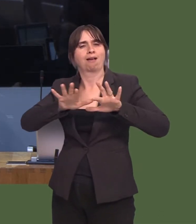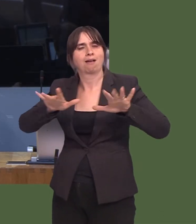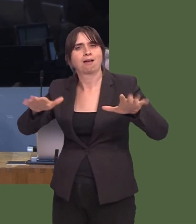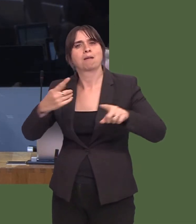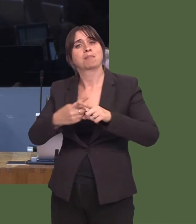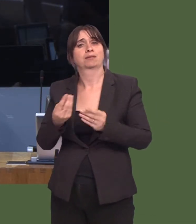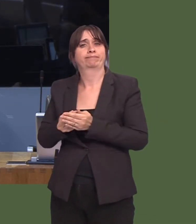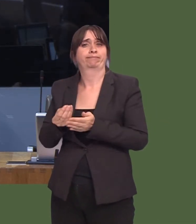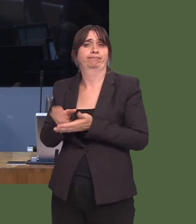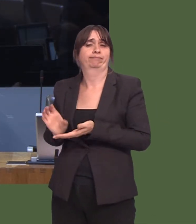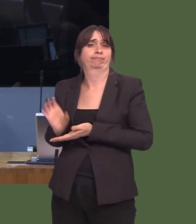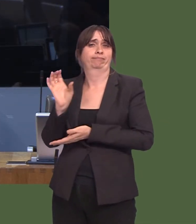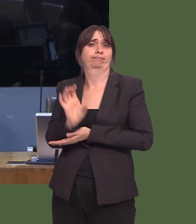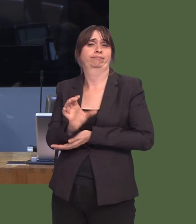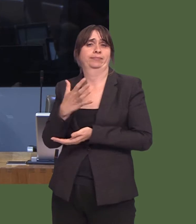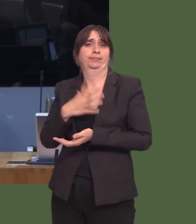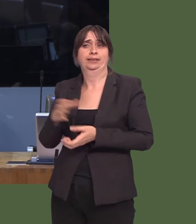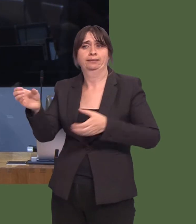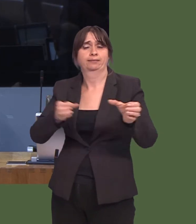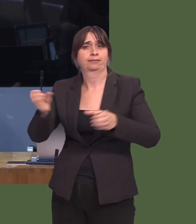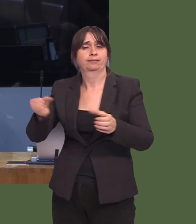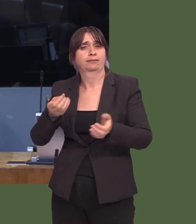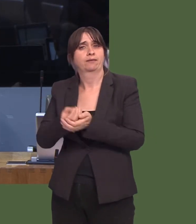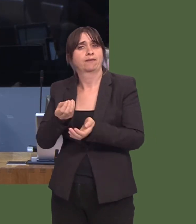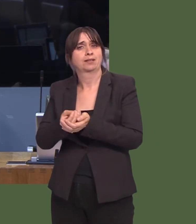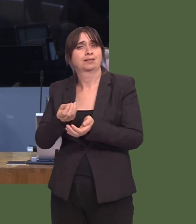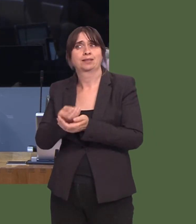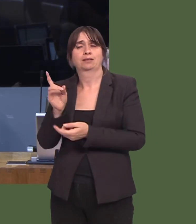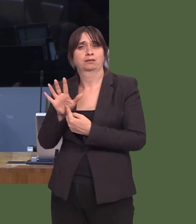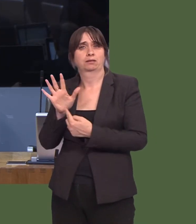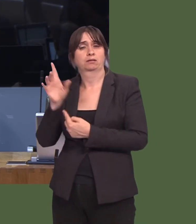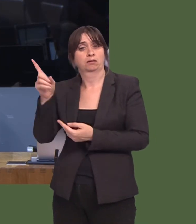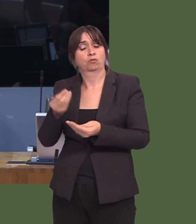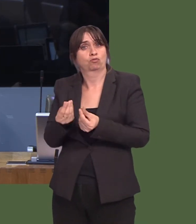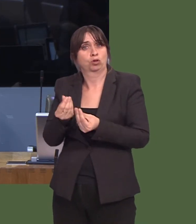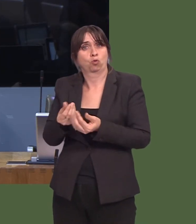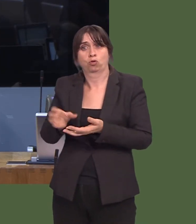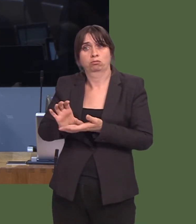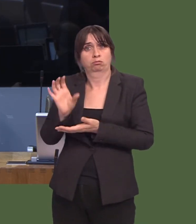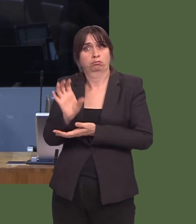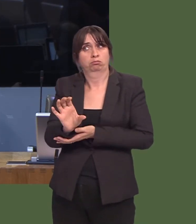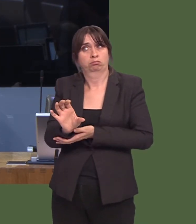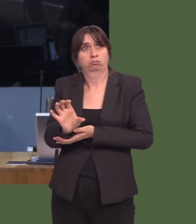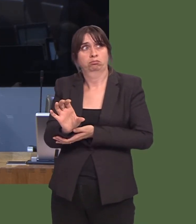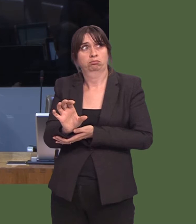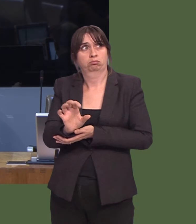in resources and adequate funding. Now, in terms of resources, does the First Minister agree with me that itís unacceptable